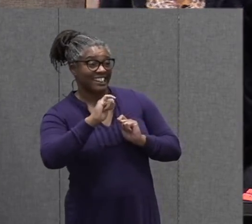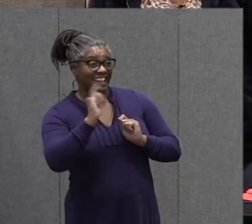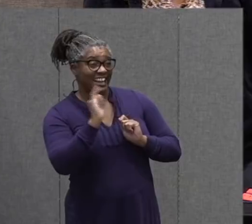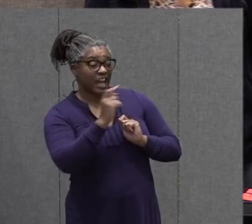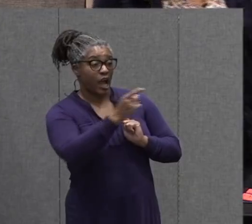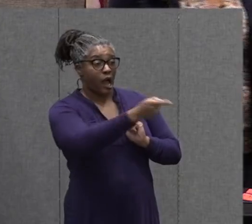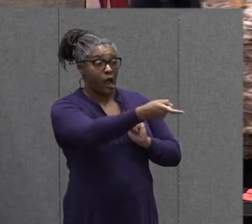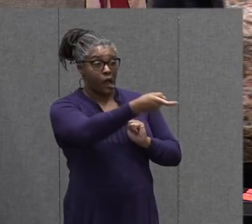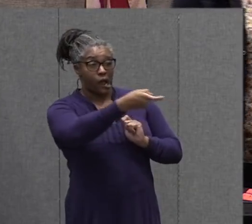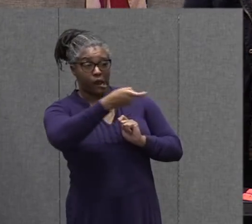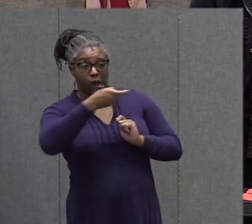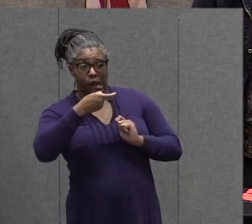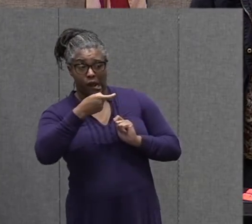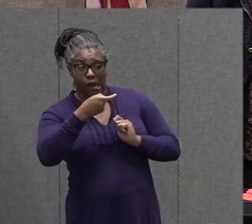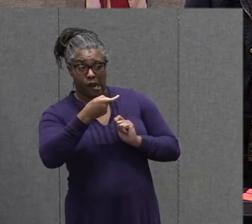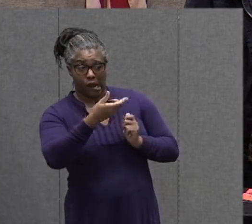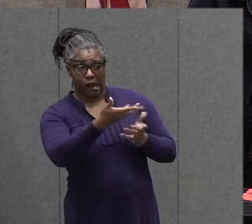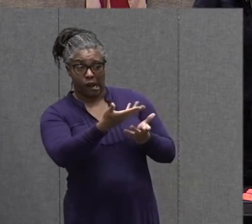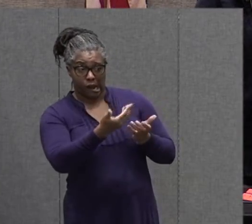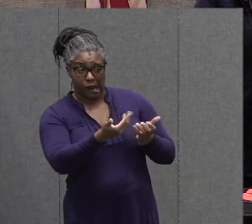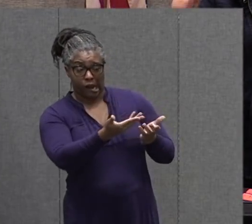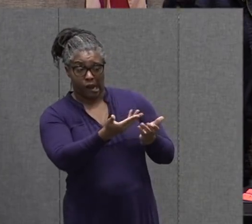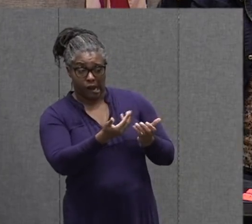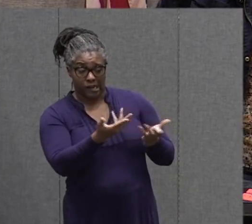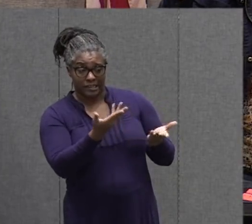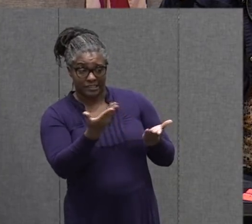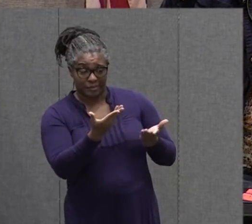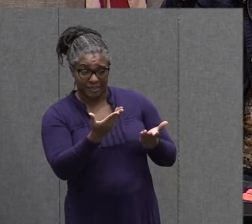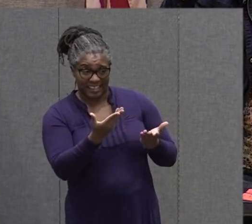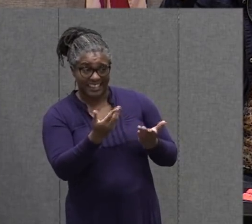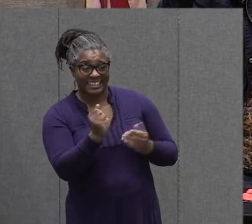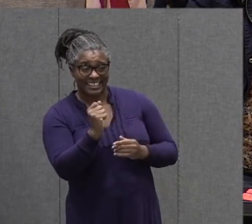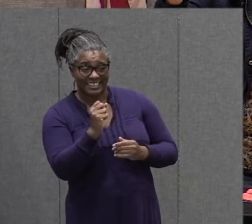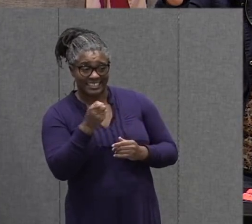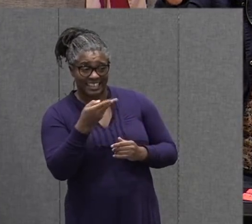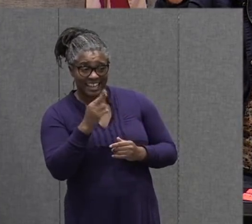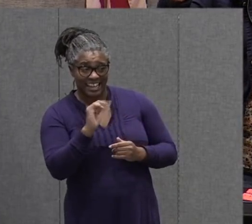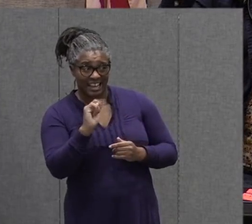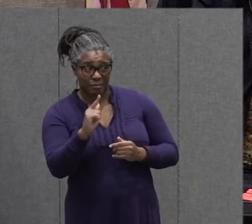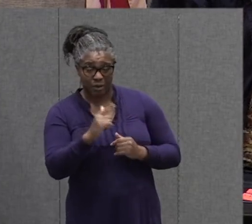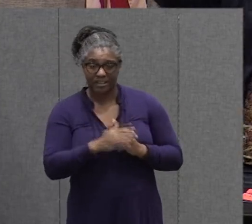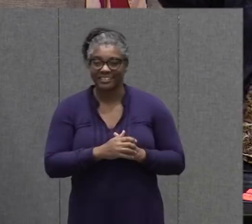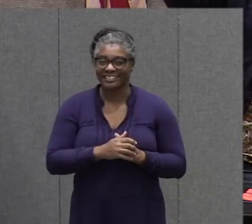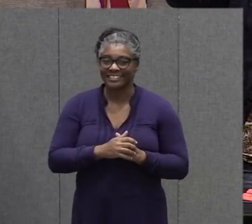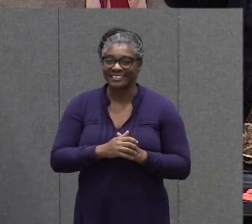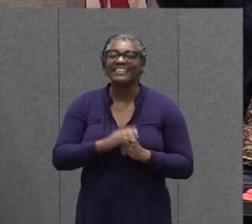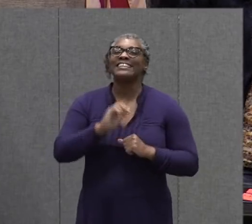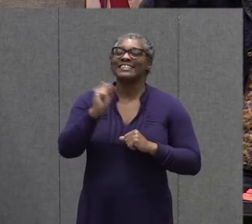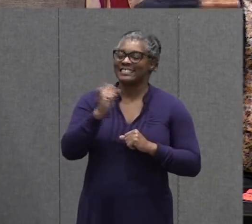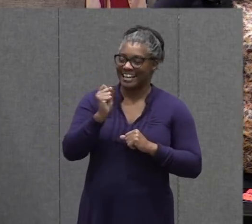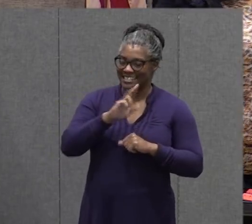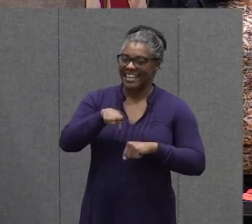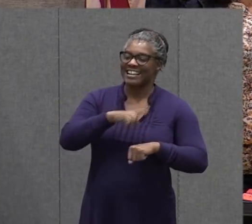This month it is April. [Miss Garcia and Miss Martindale] It Is national, poetry month. [Miss Garcia] It is.